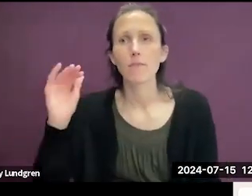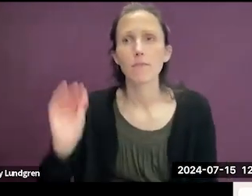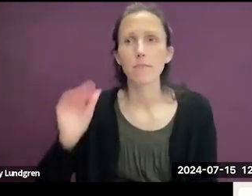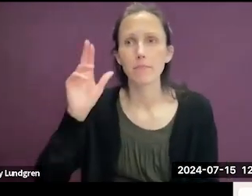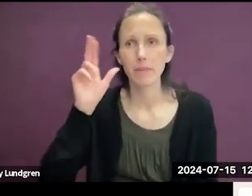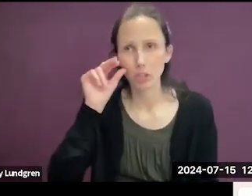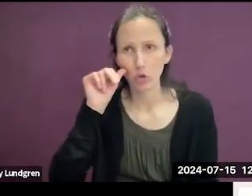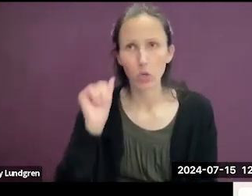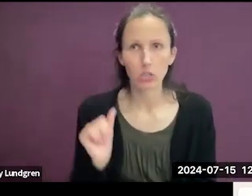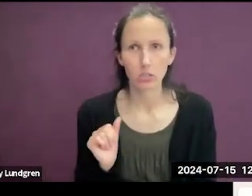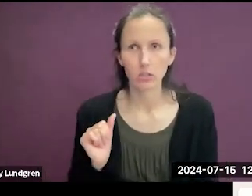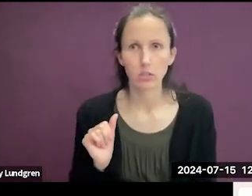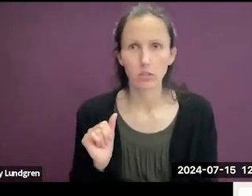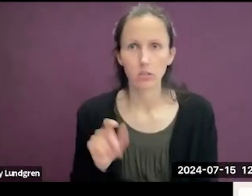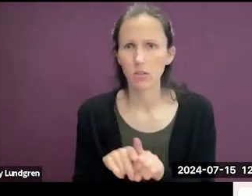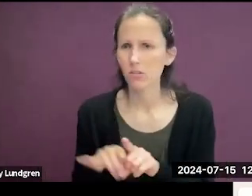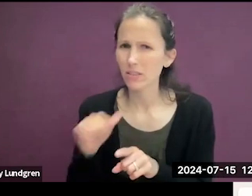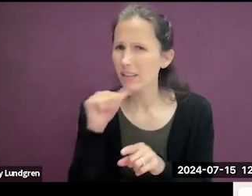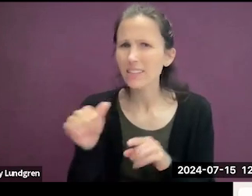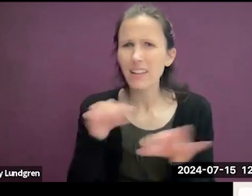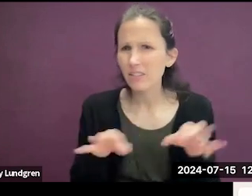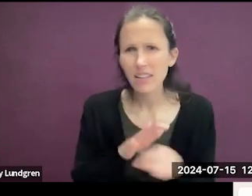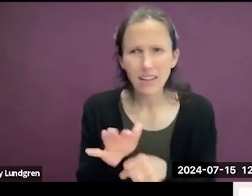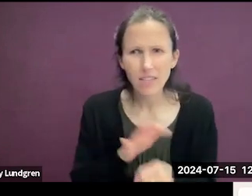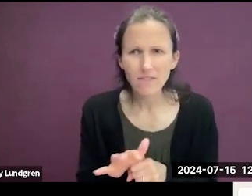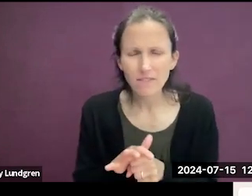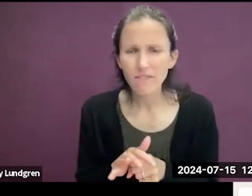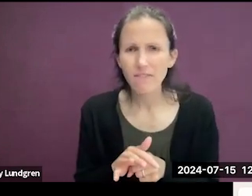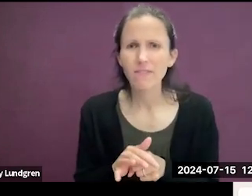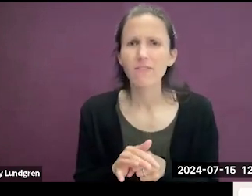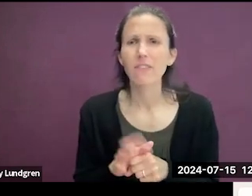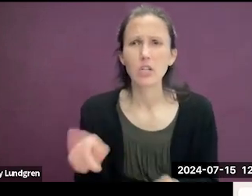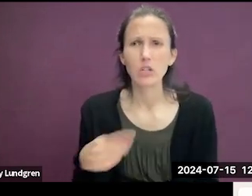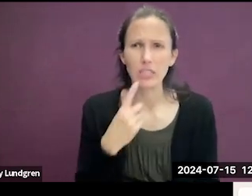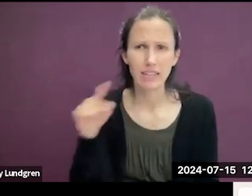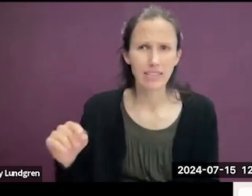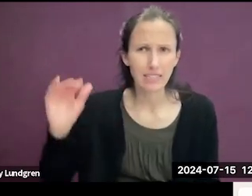And also, it's not descriptive enough. We're simply stating this as a miniature horse.